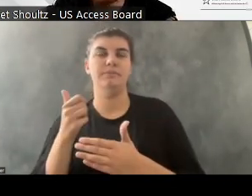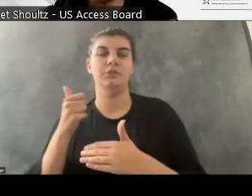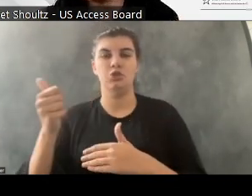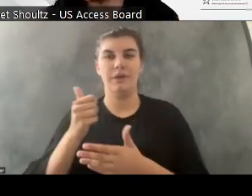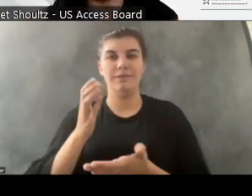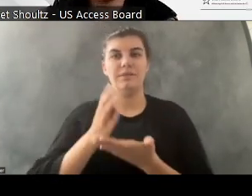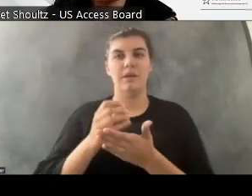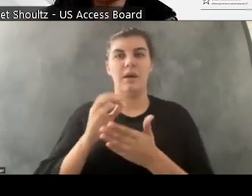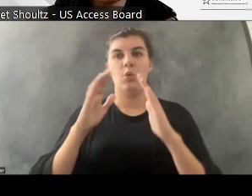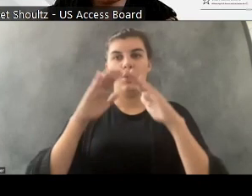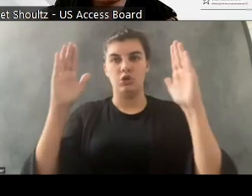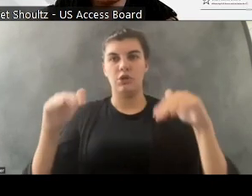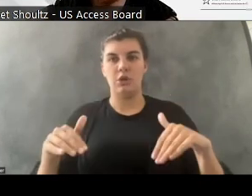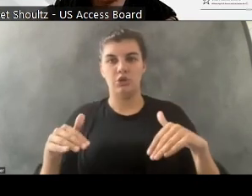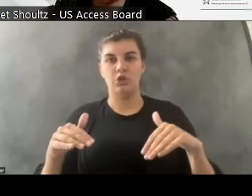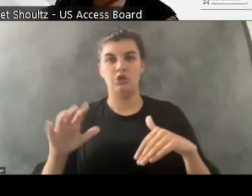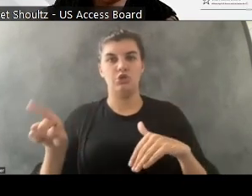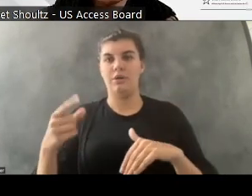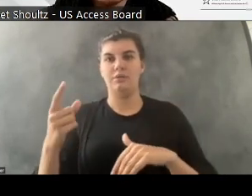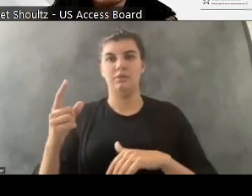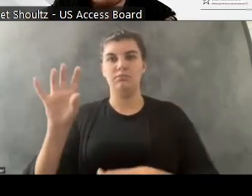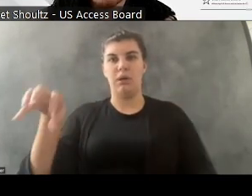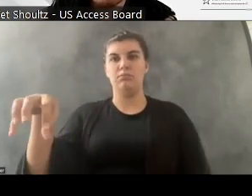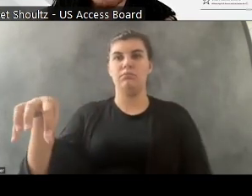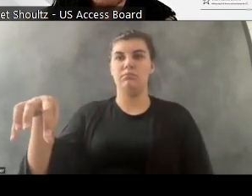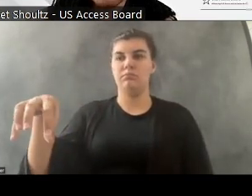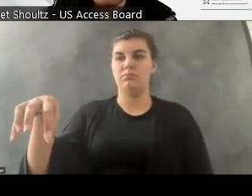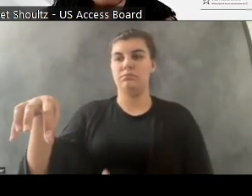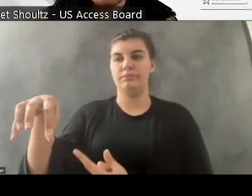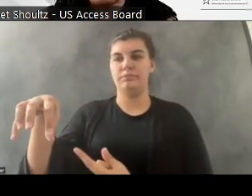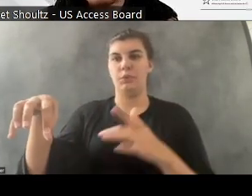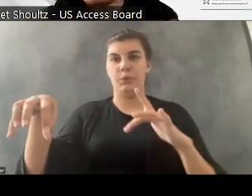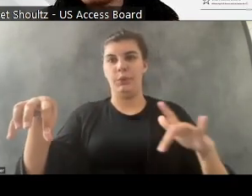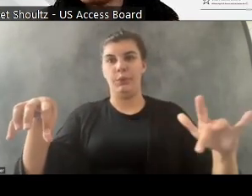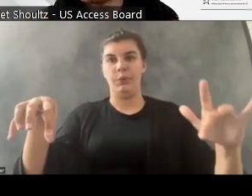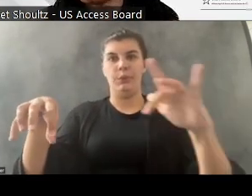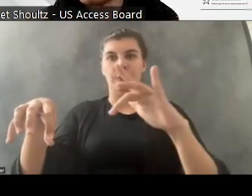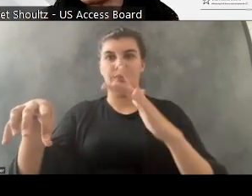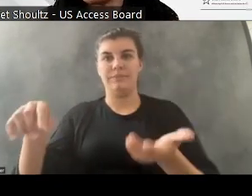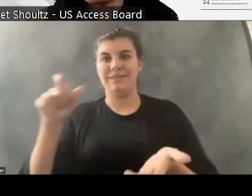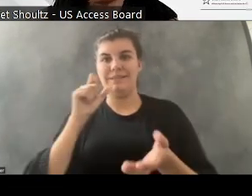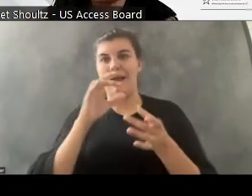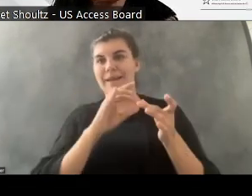stop or transit shelter essentially placed in the middle of nowhere and it's not connecting